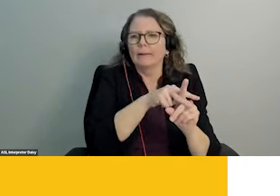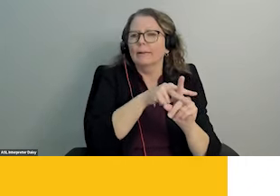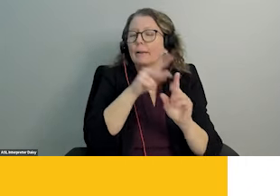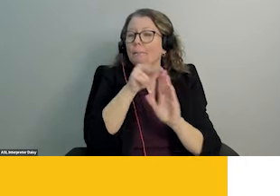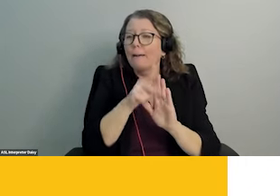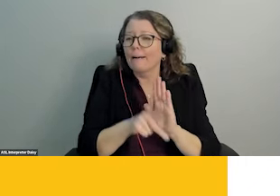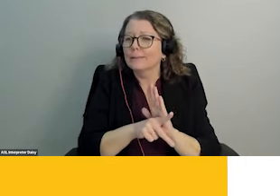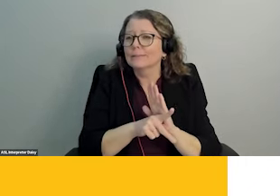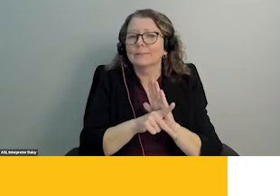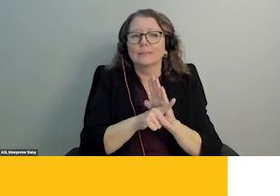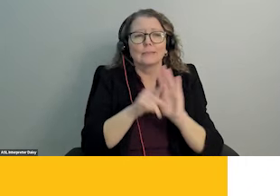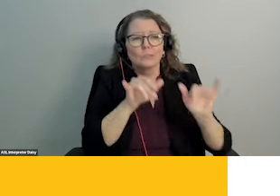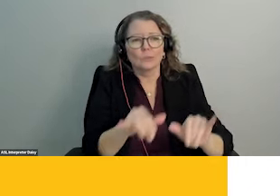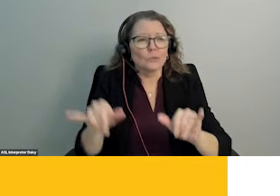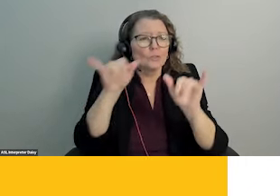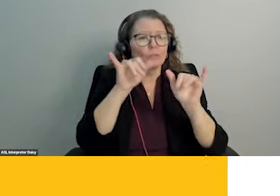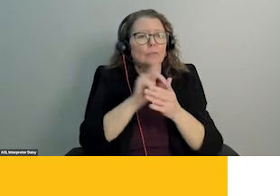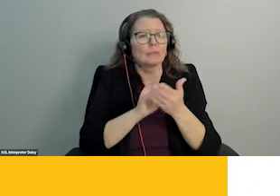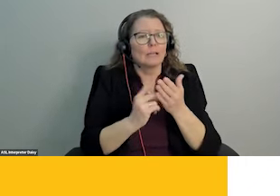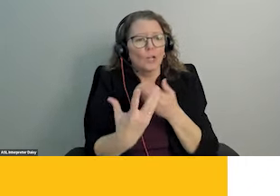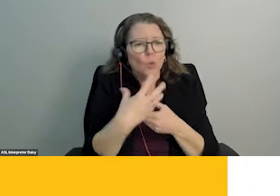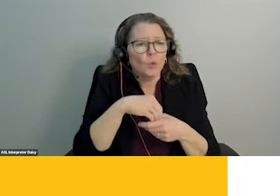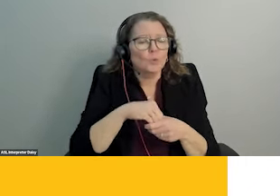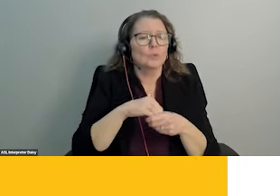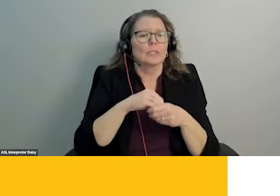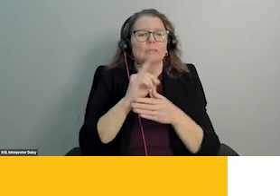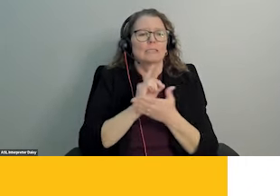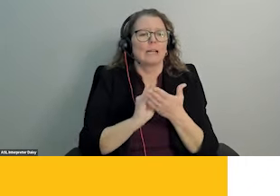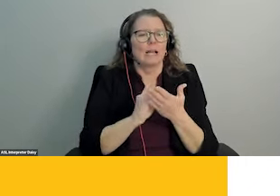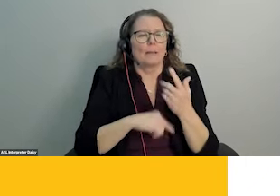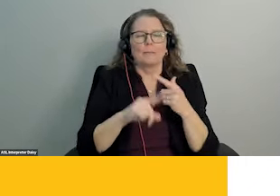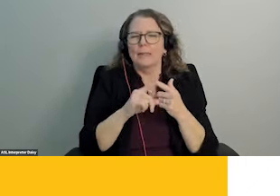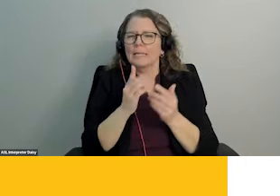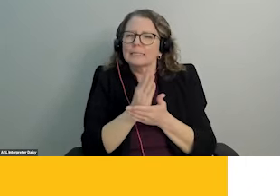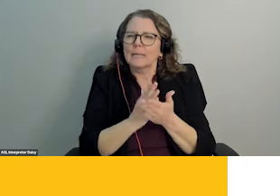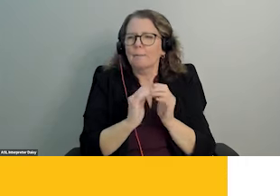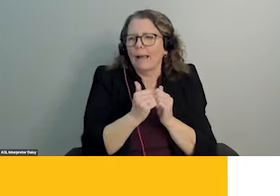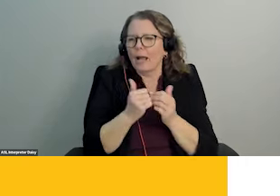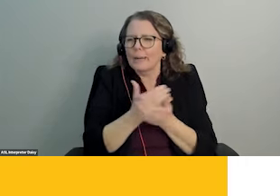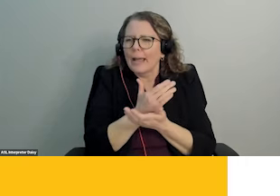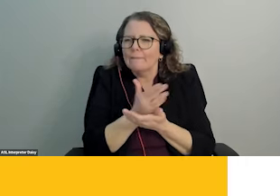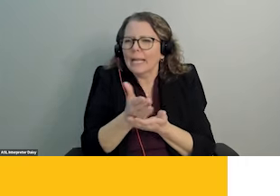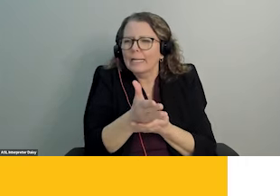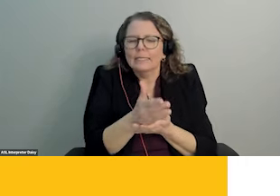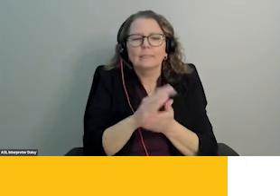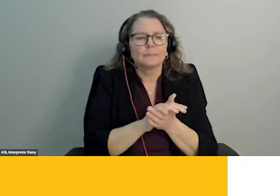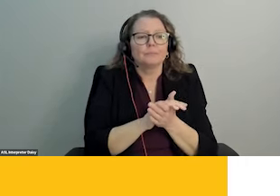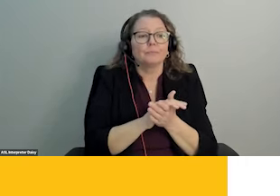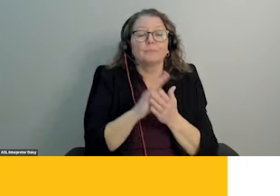universal design, inclusive design, and some of the nuance in that. And then by the time we get to the end,